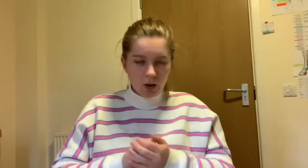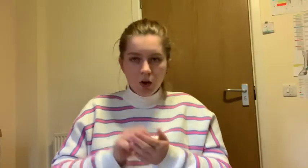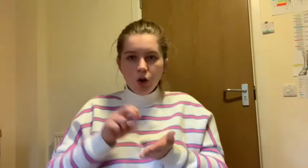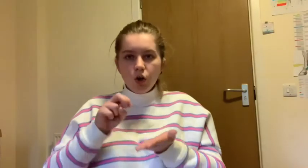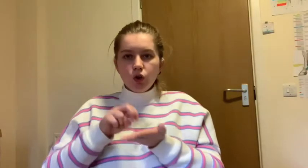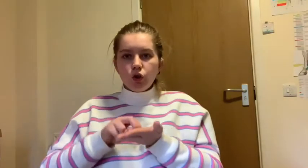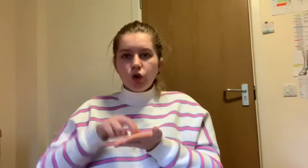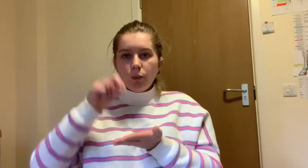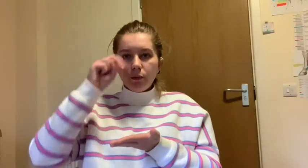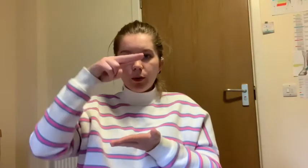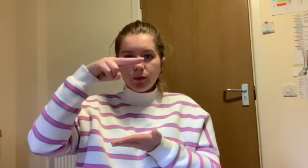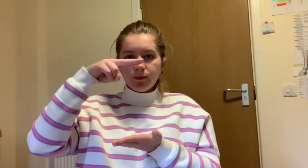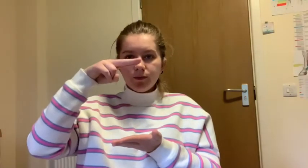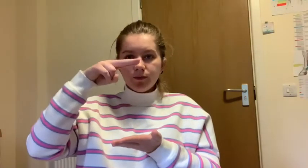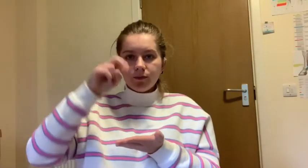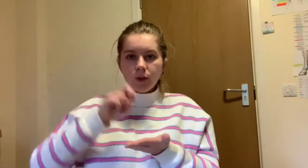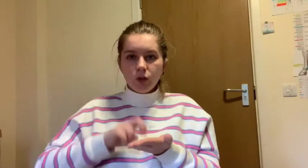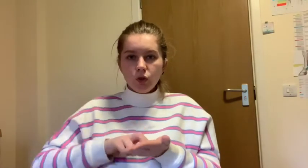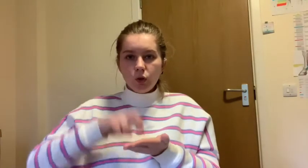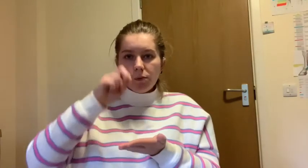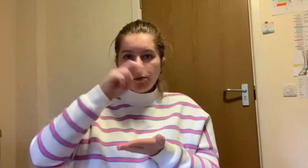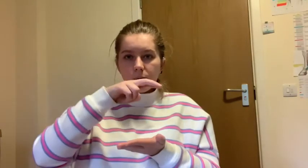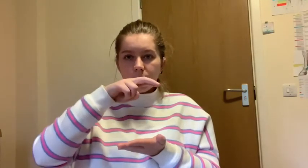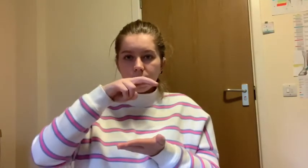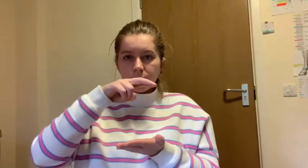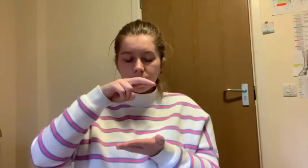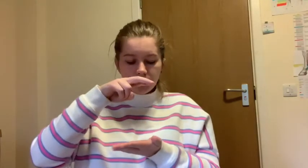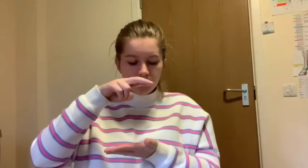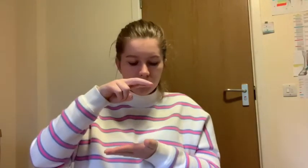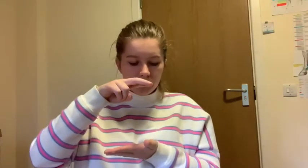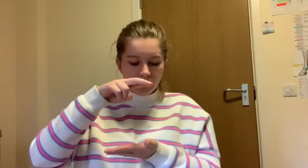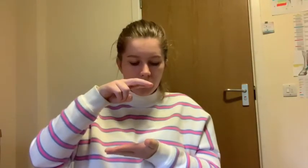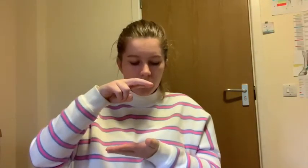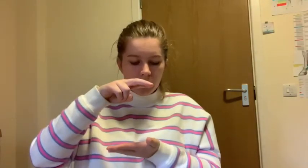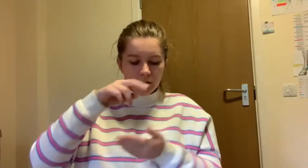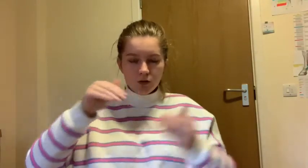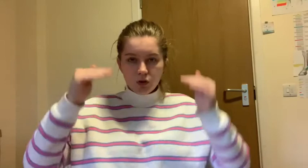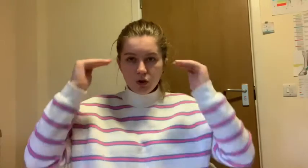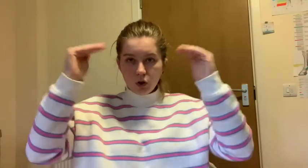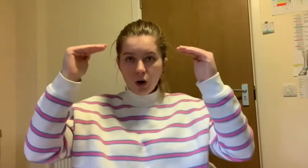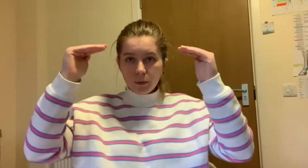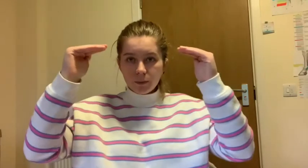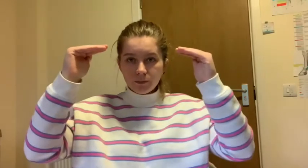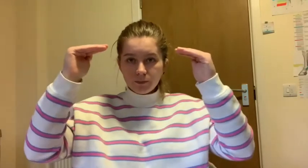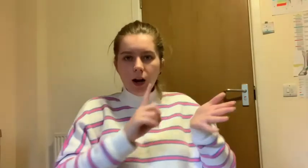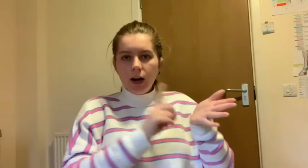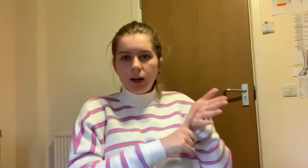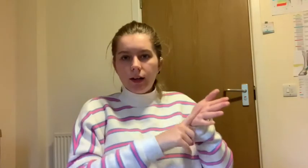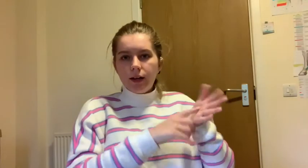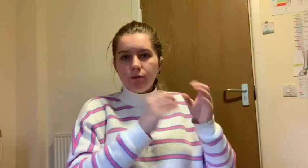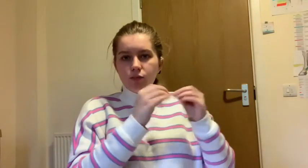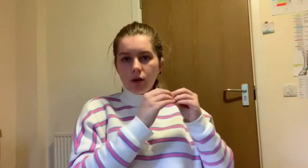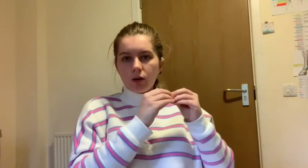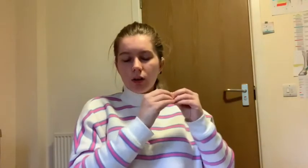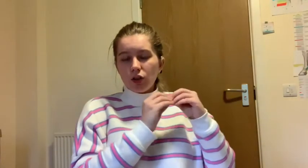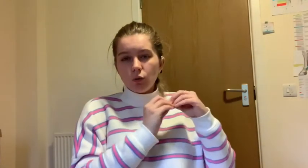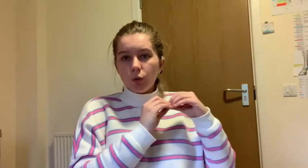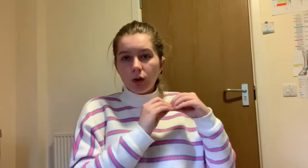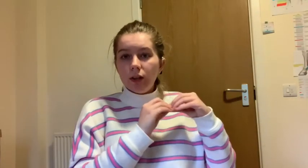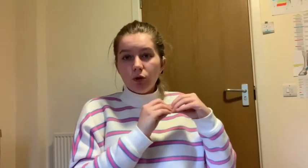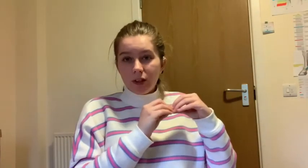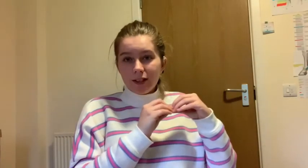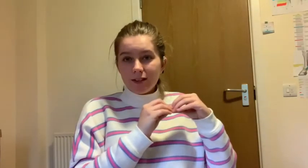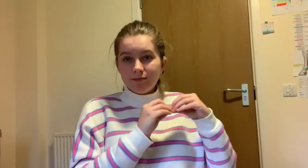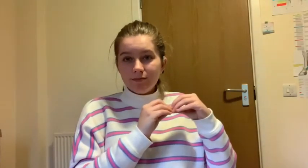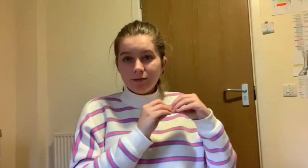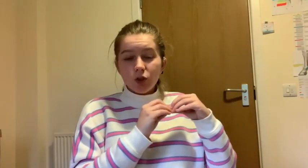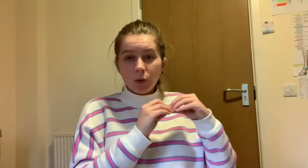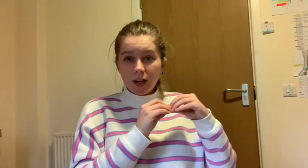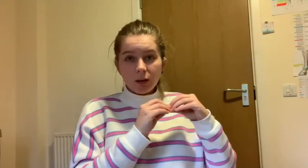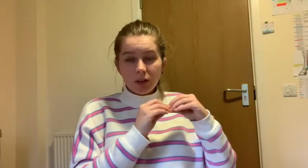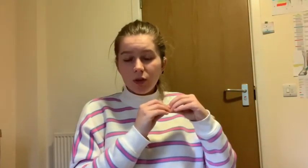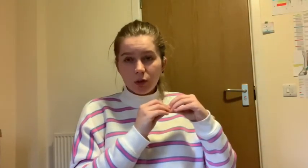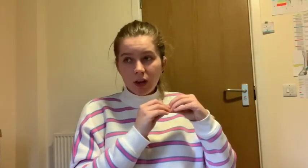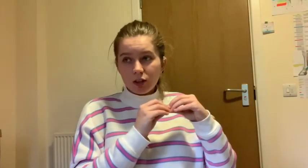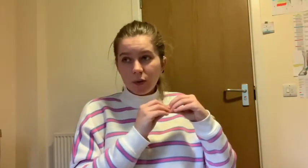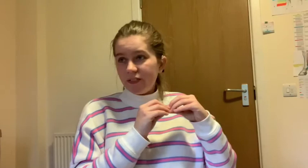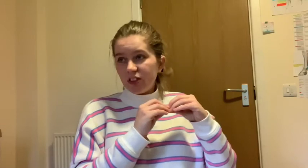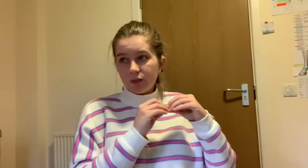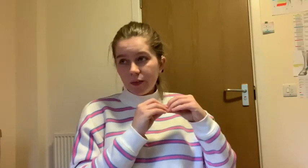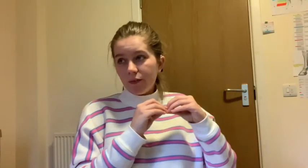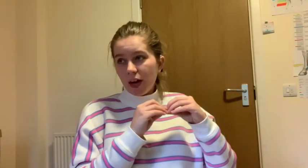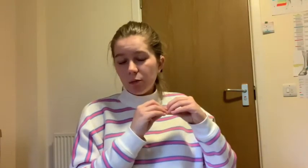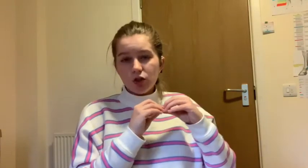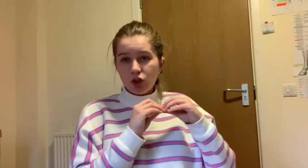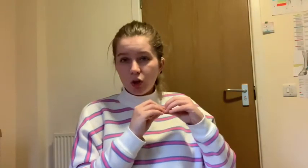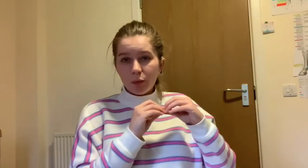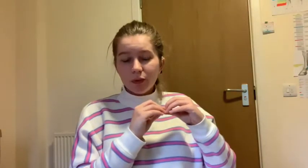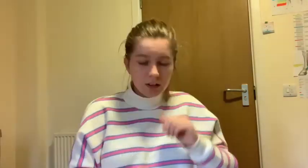"Jump" x2 "to the top" "LeBron" I don't know what a LeBron is, don't attack me if you guys know it, if it's something famous. Just don't.